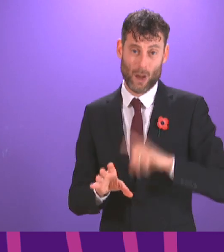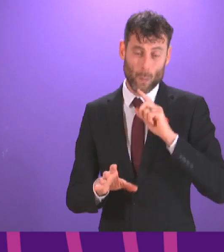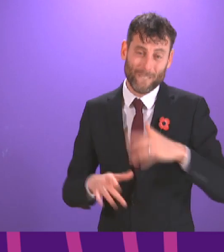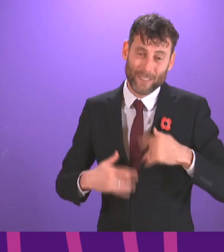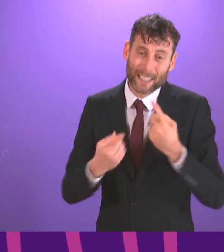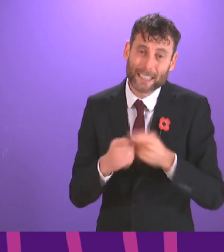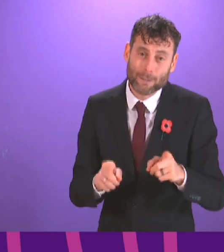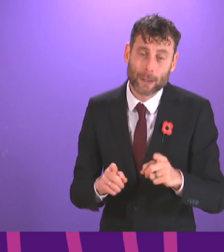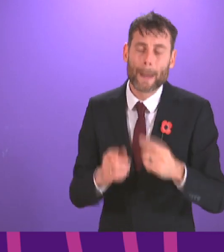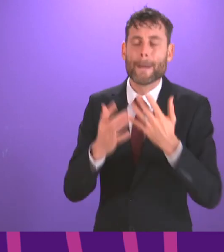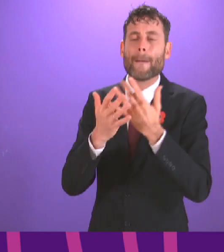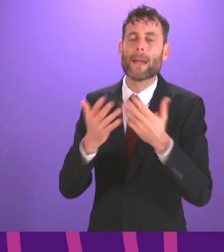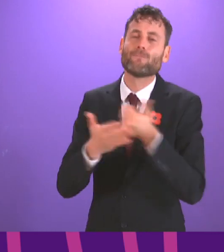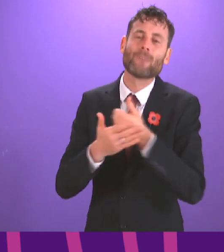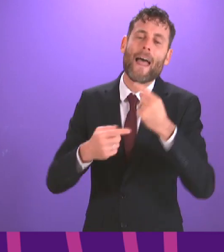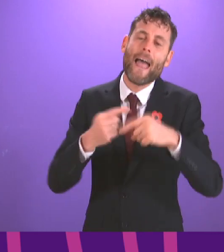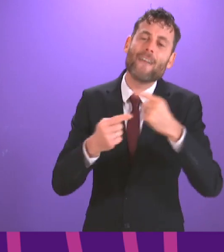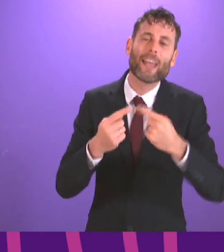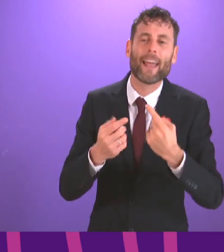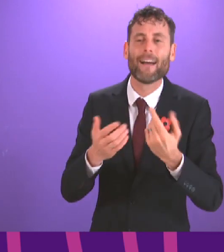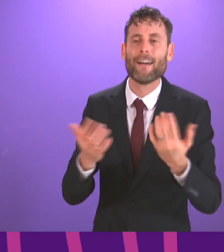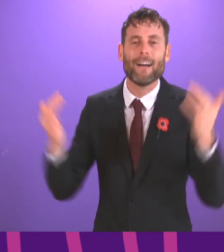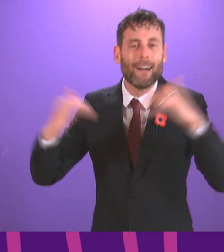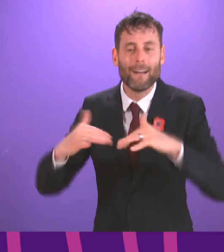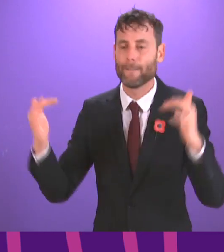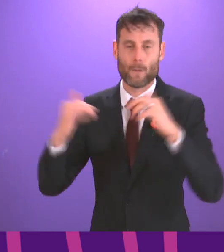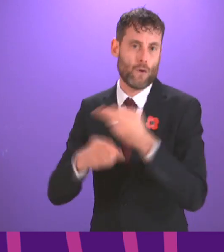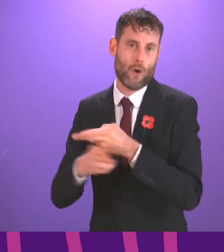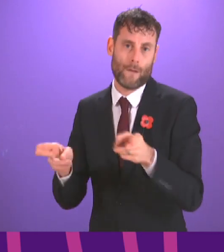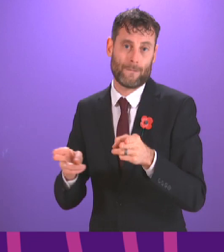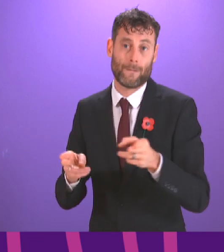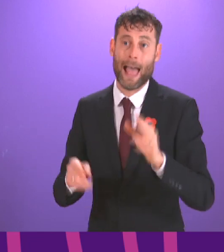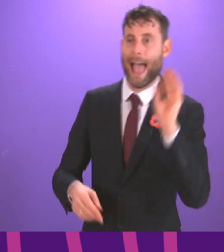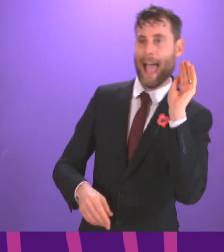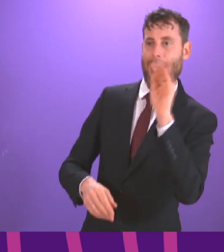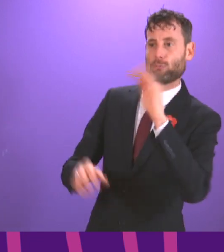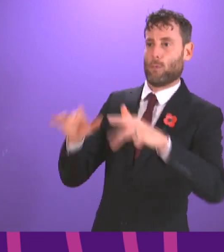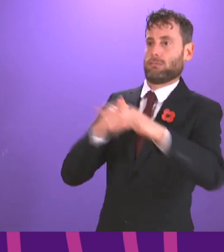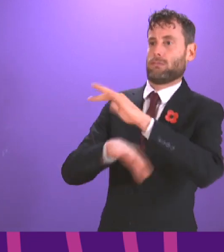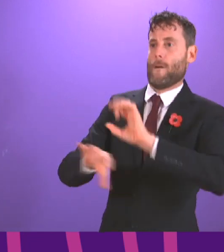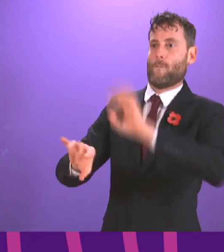activities will not take place and public fireworks displays will not happen. That means